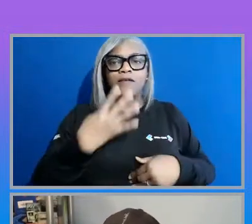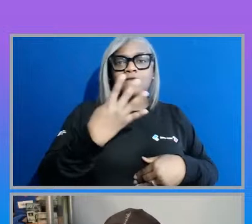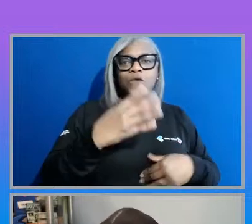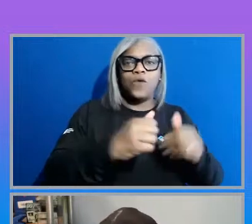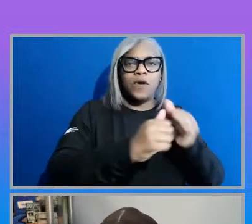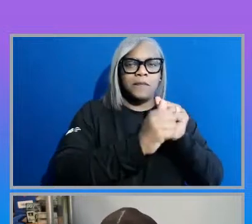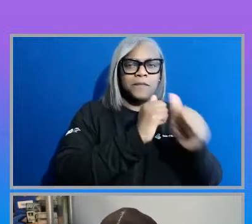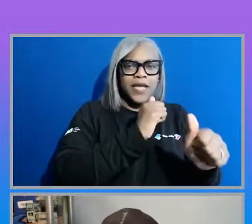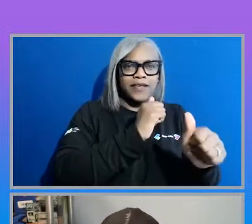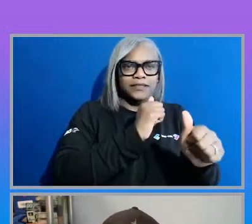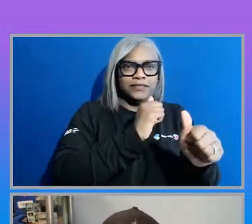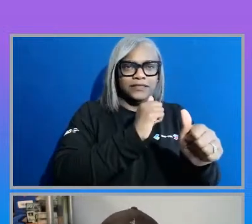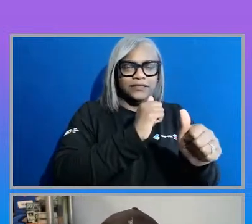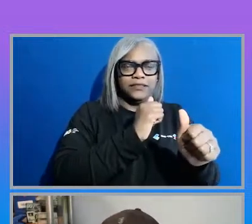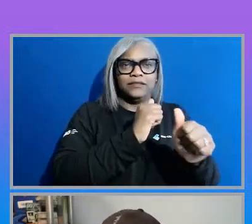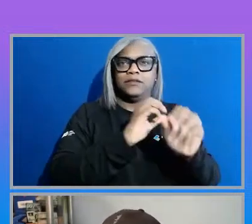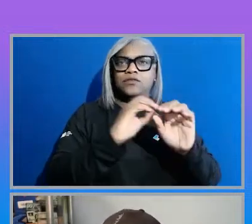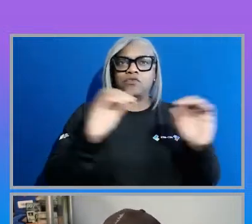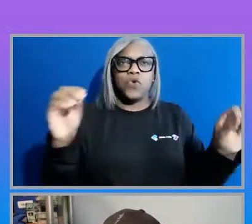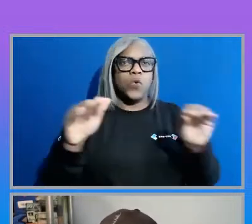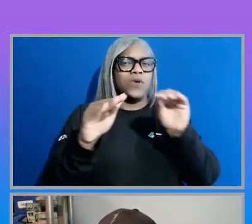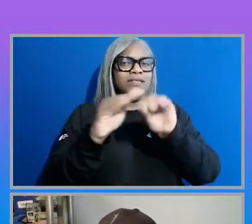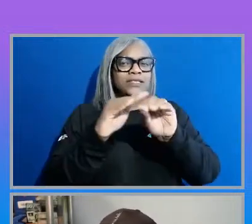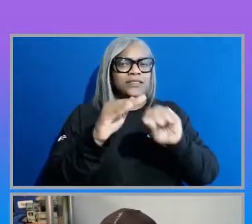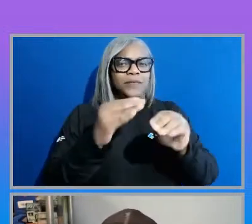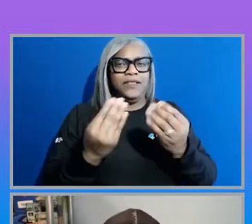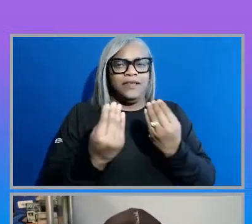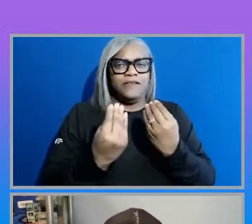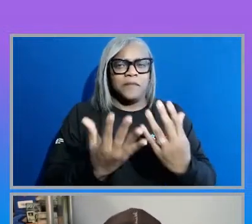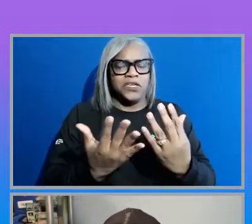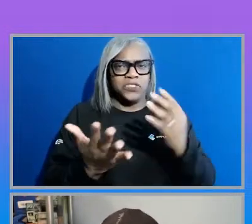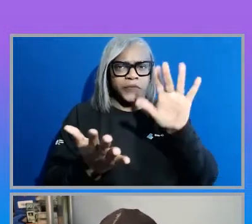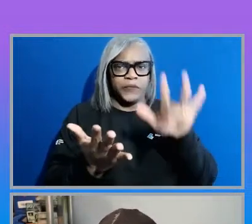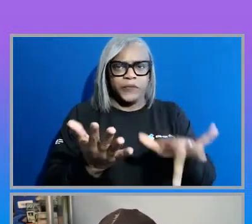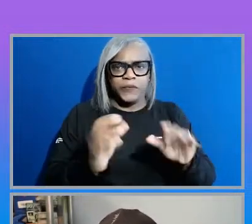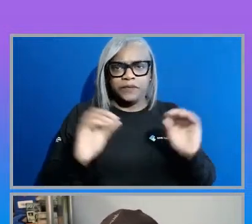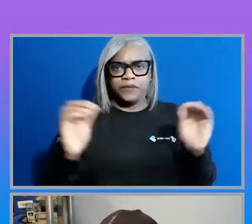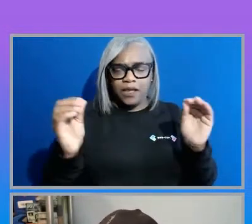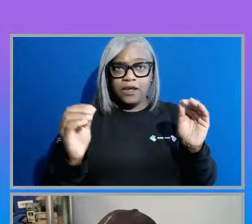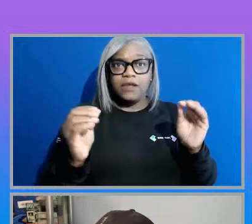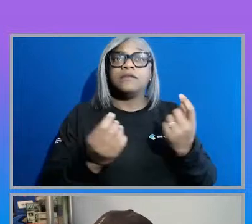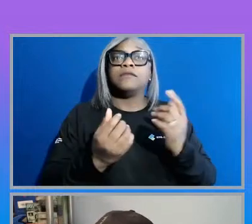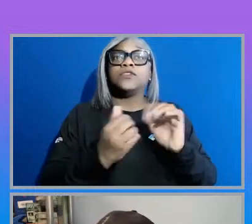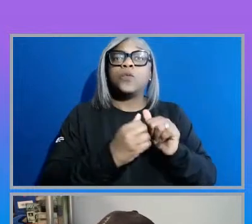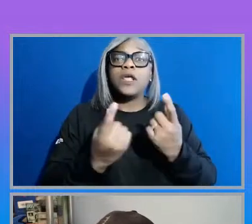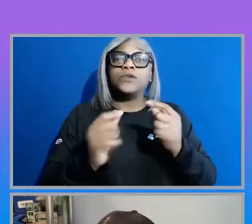Okay, that's cool, but I didn't get any accessibility information. So how do I do